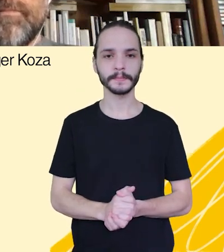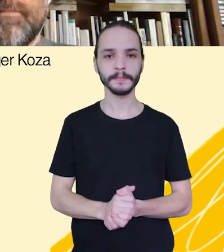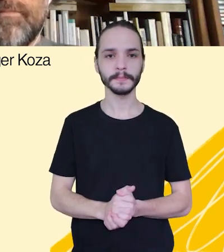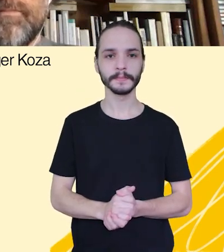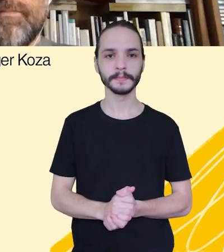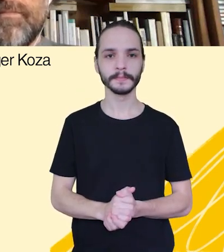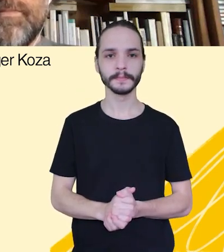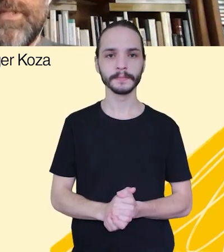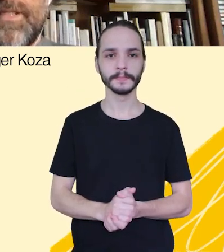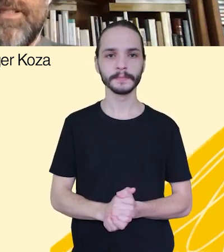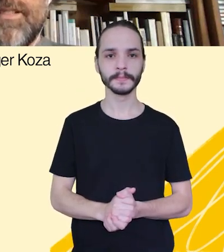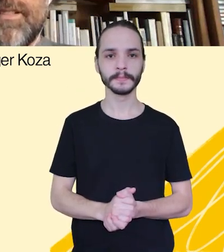The editing is...